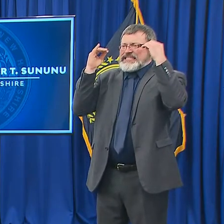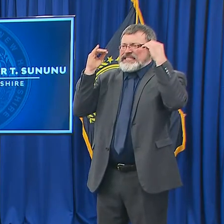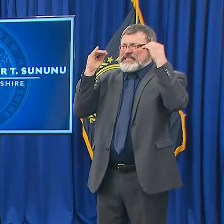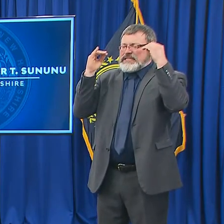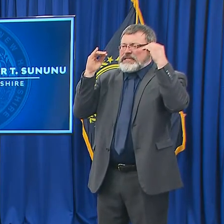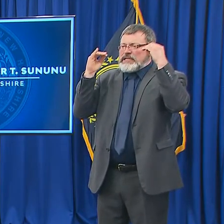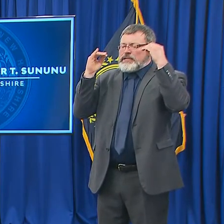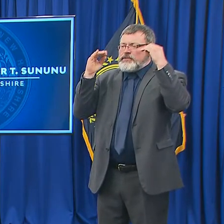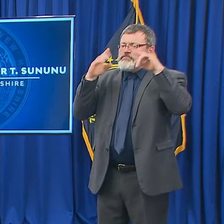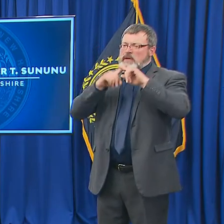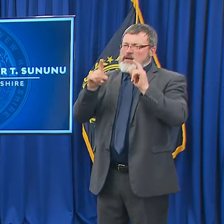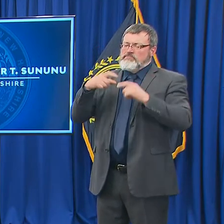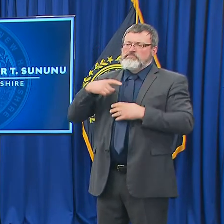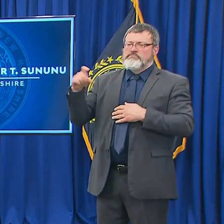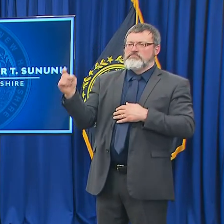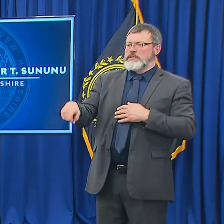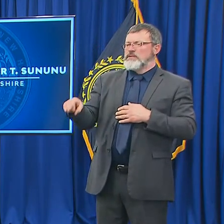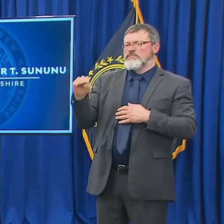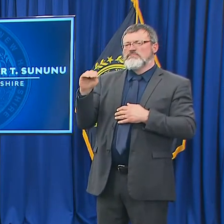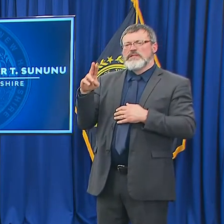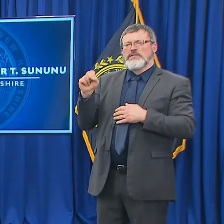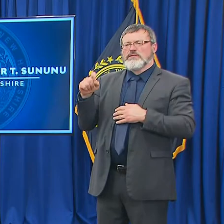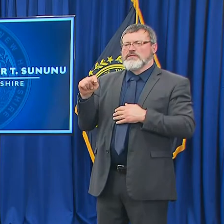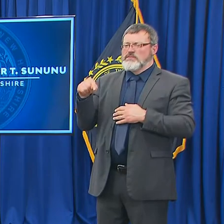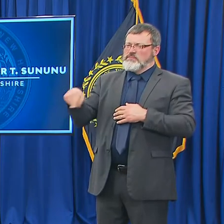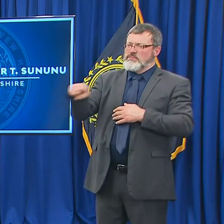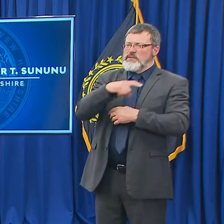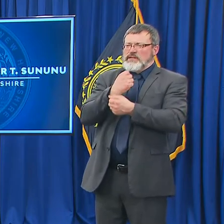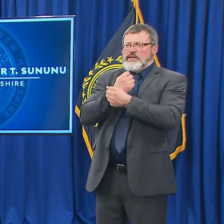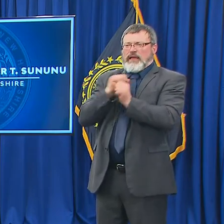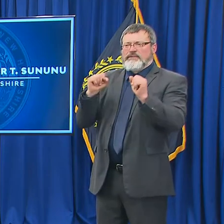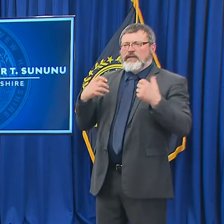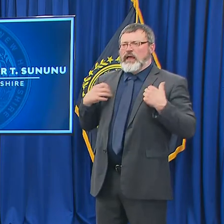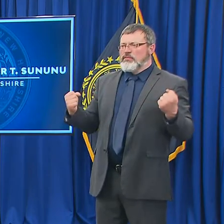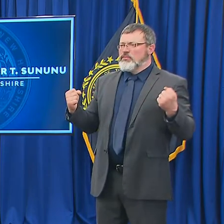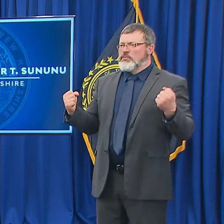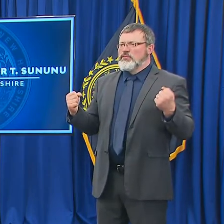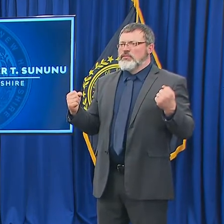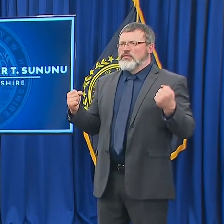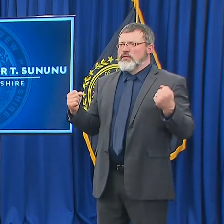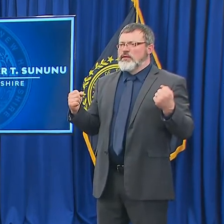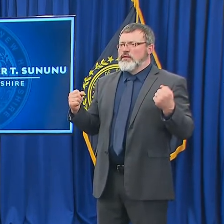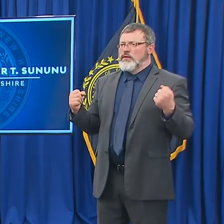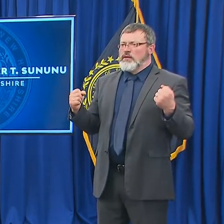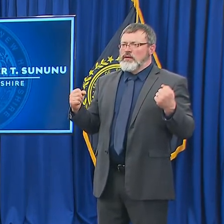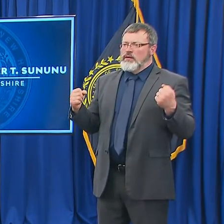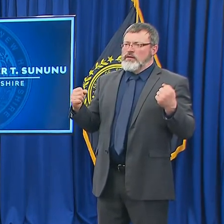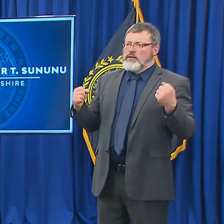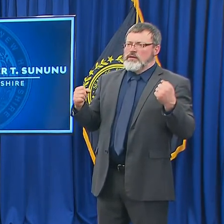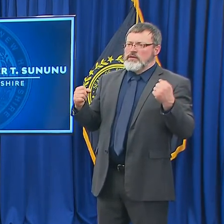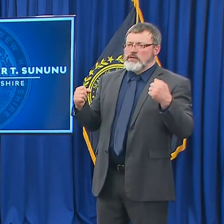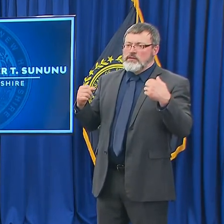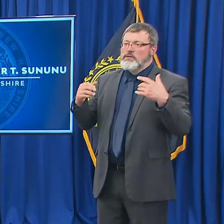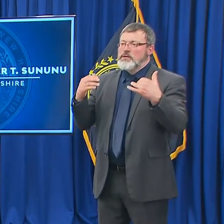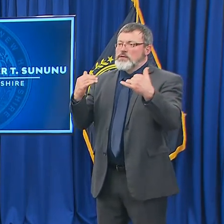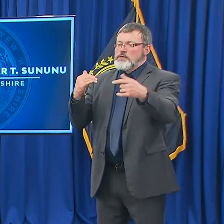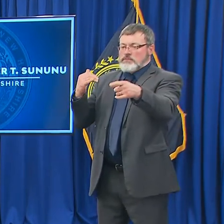led to lower cases in states that have had counties that have had these mass mandates. Is the research clear now that they do work